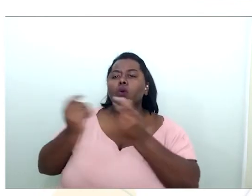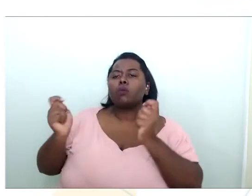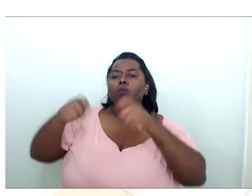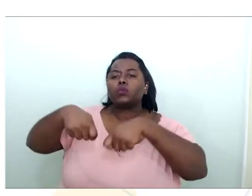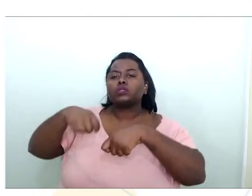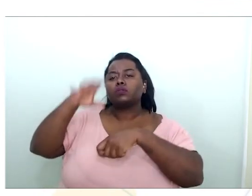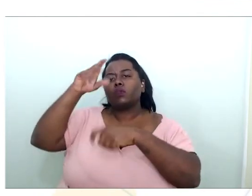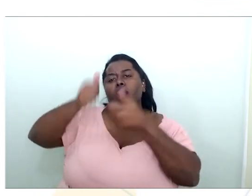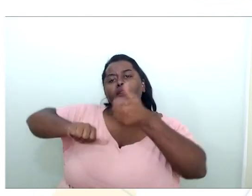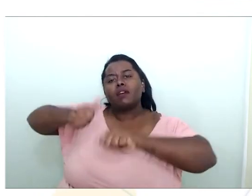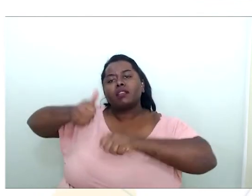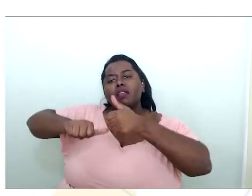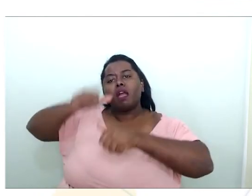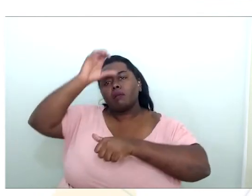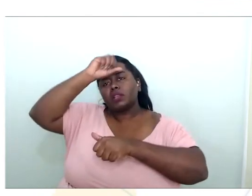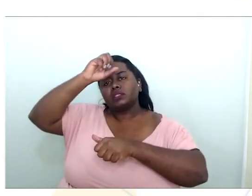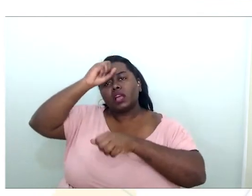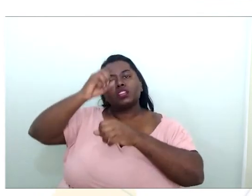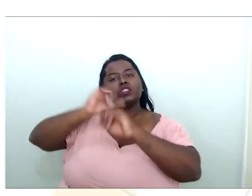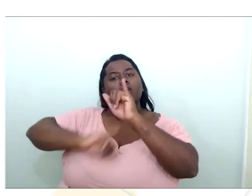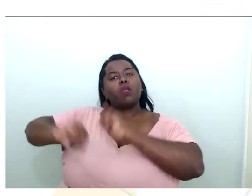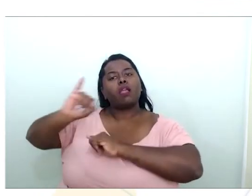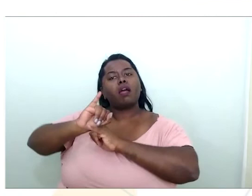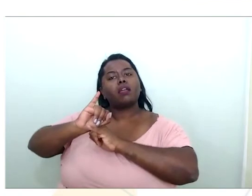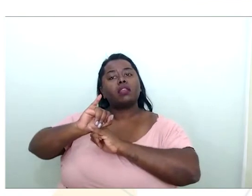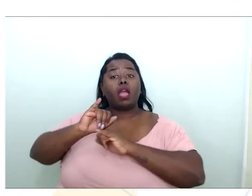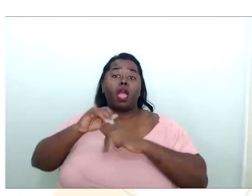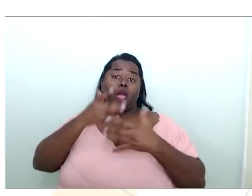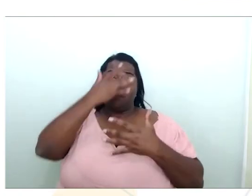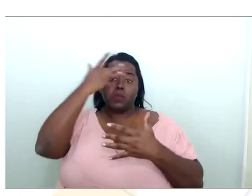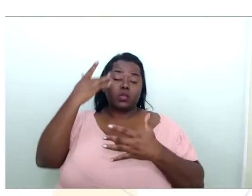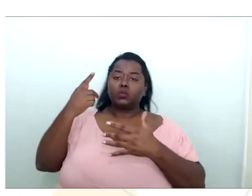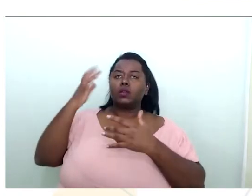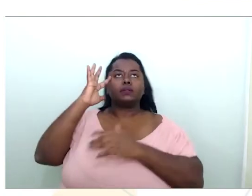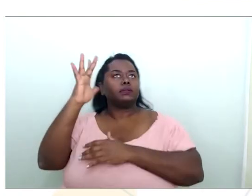start talking about how can we put videos how can we put cameras and